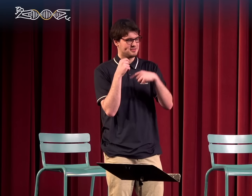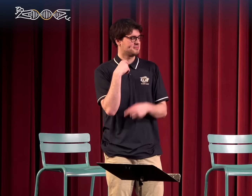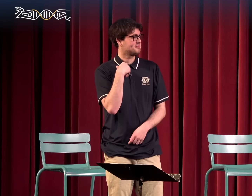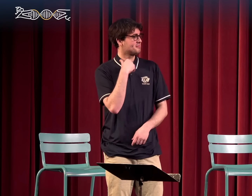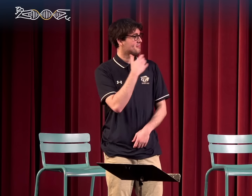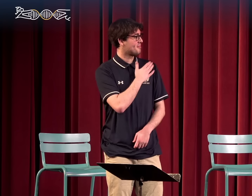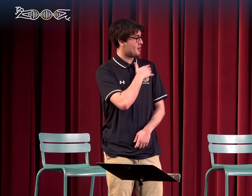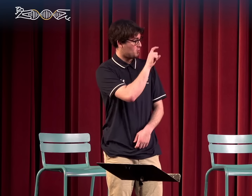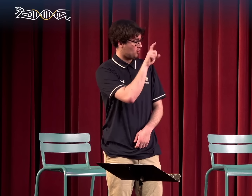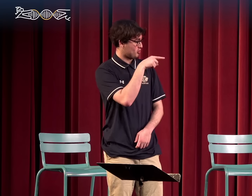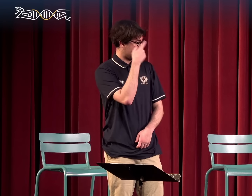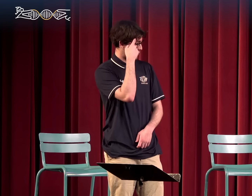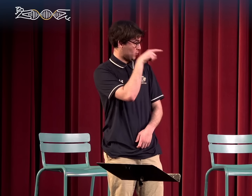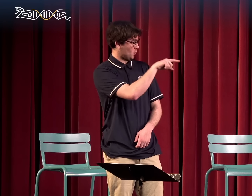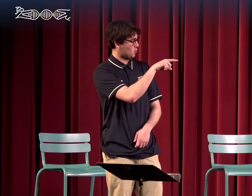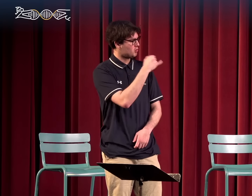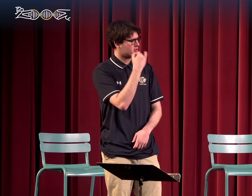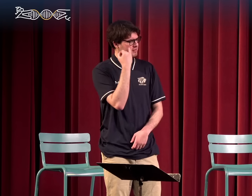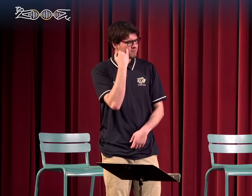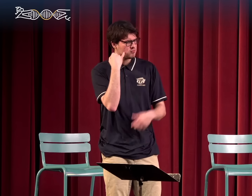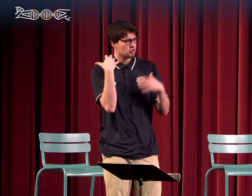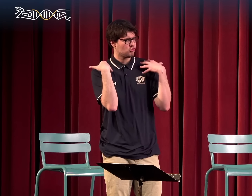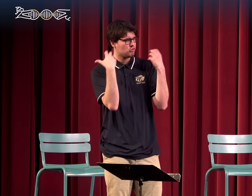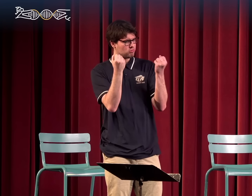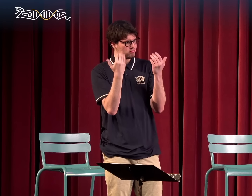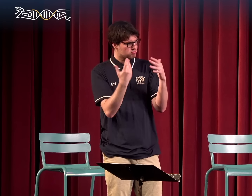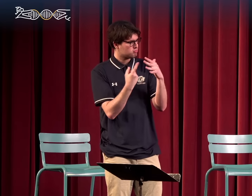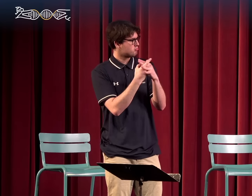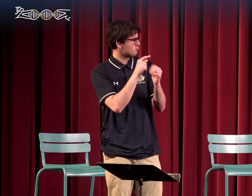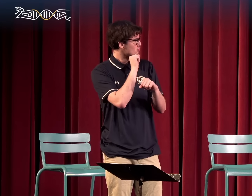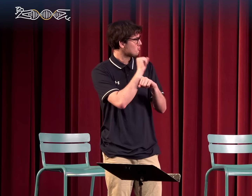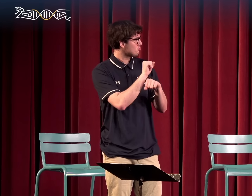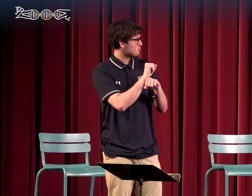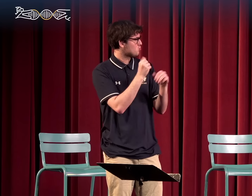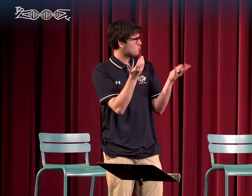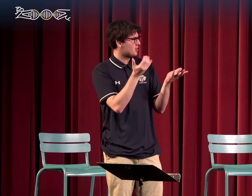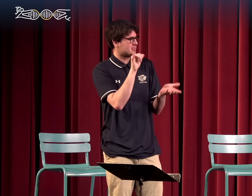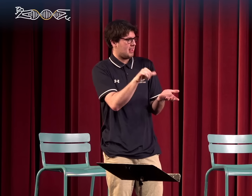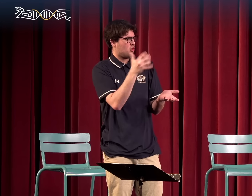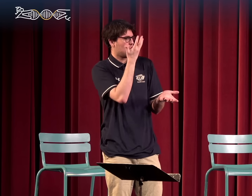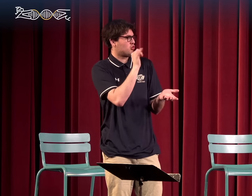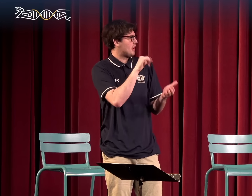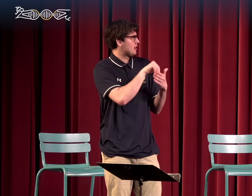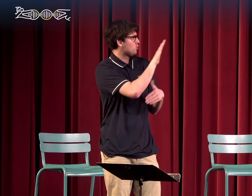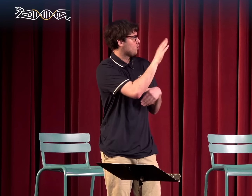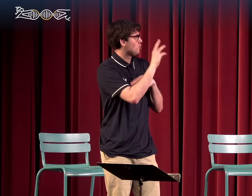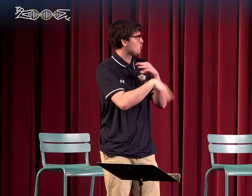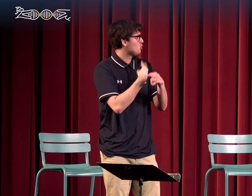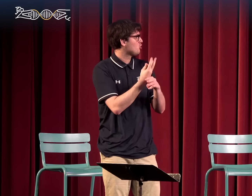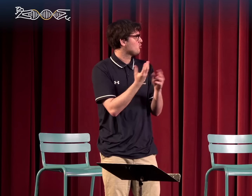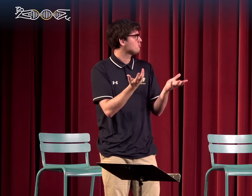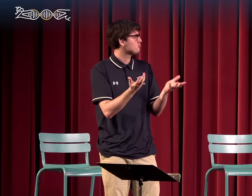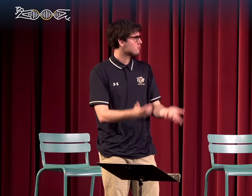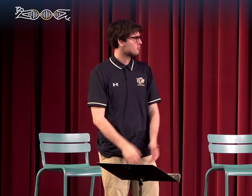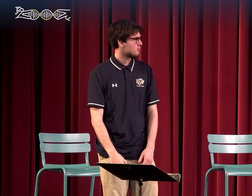My question for you is if cure were to come up, what would that look like in your world?